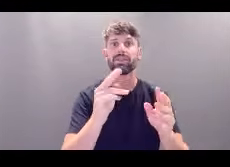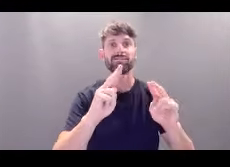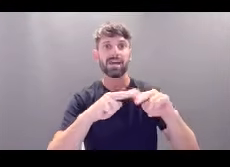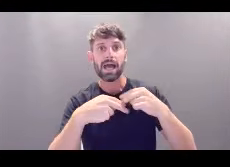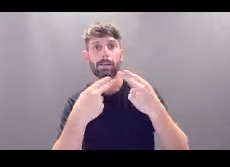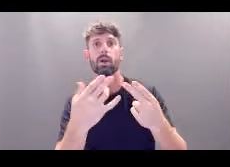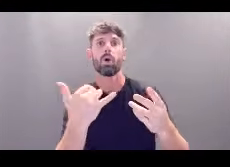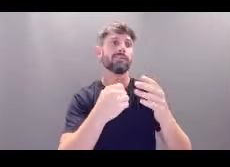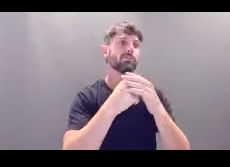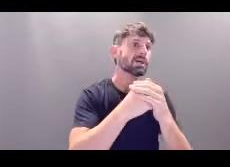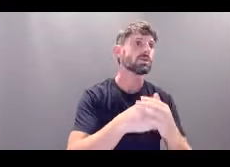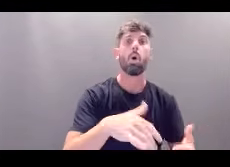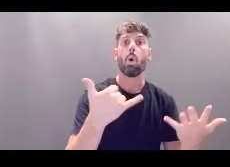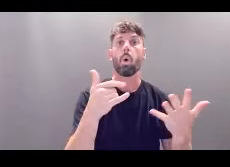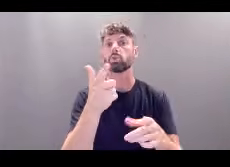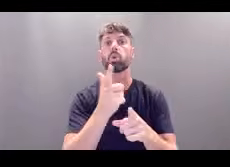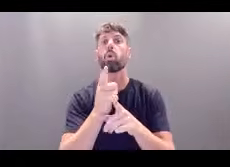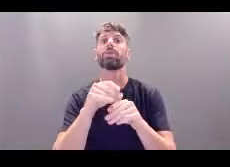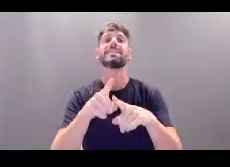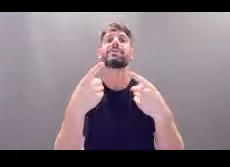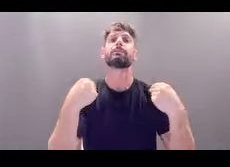either face-to-face or over the phone before deciding.